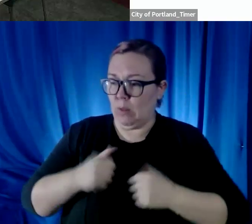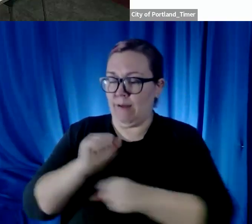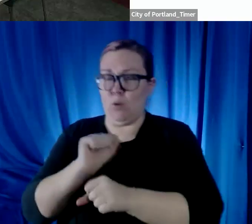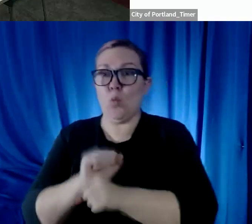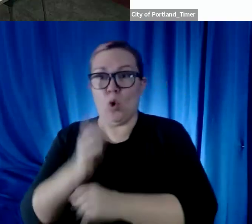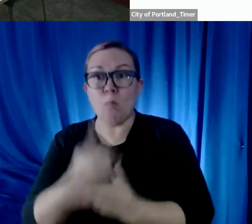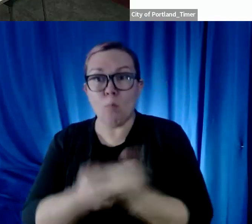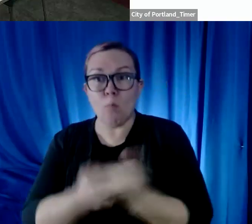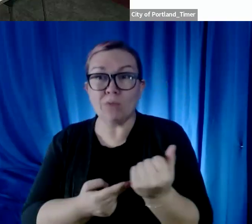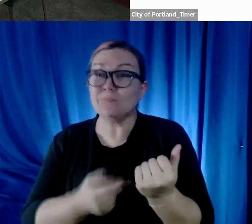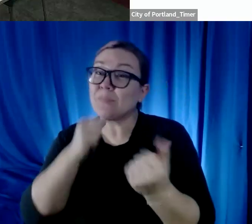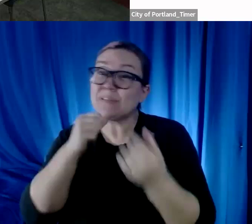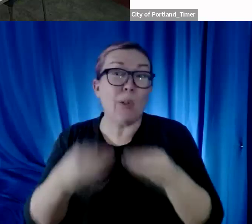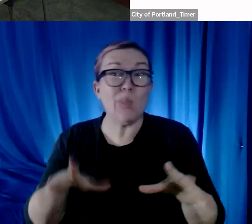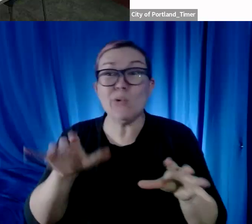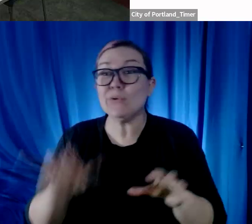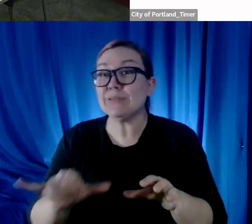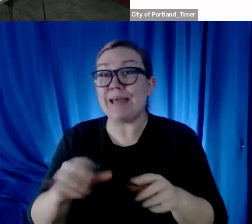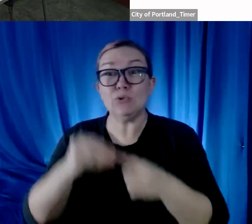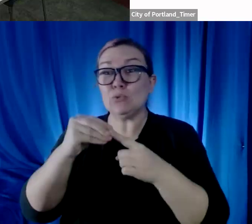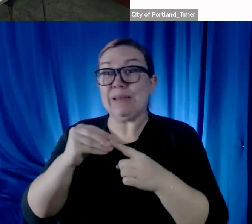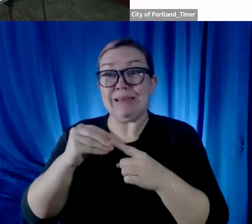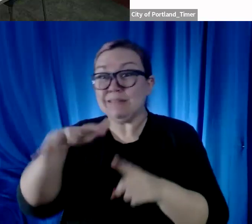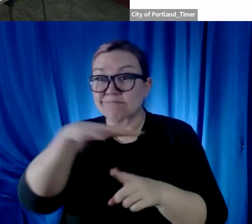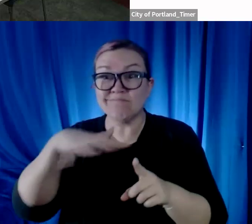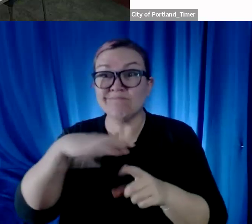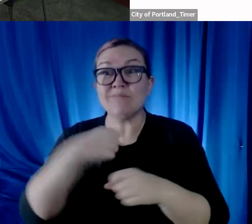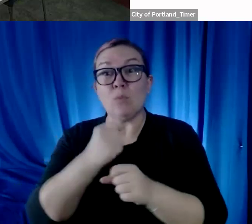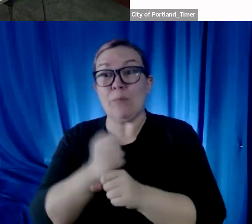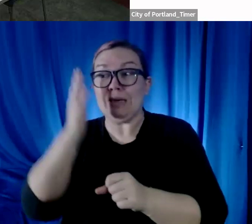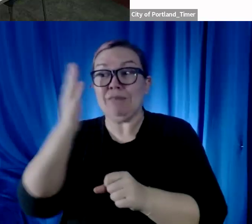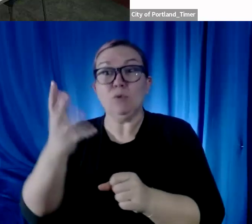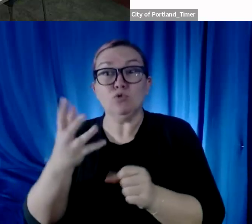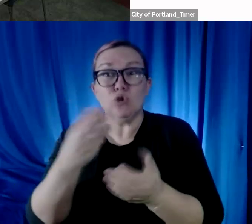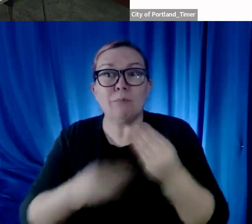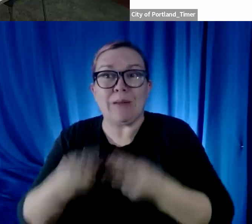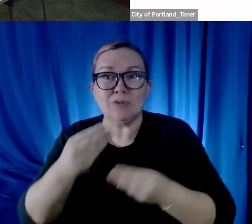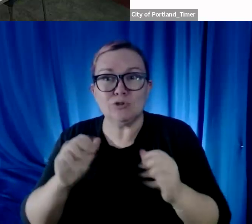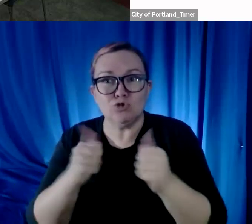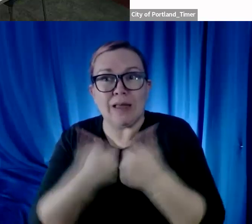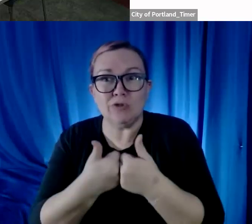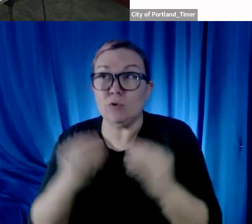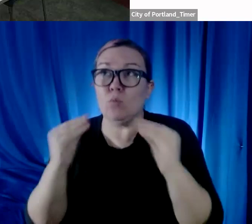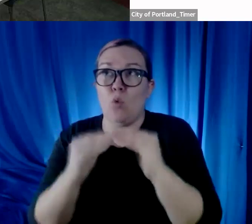Let's not lose that unique advantage we hold as it will make future budget holes even more challenging to get out of.